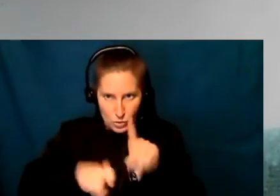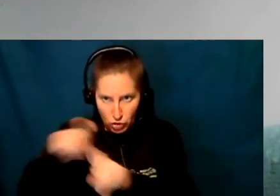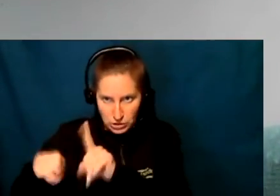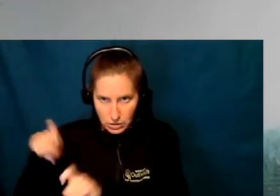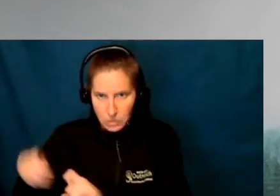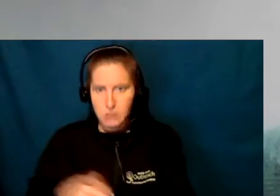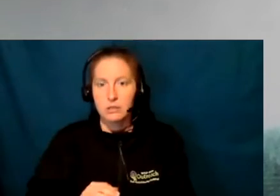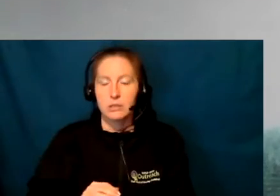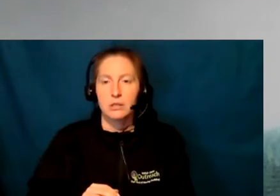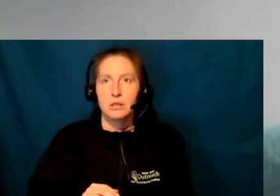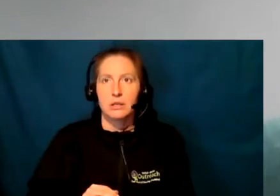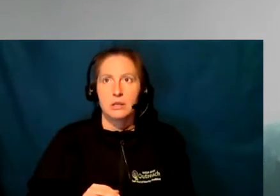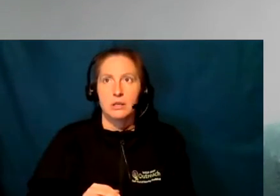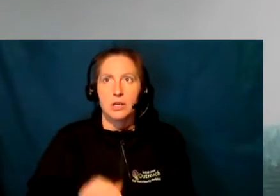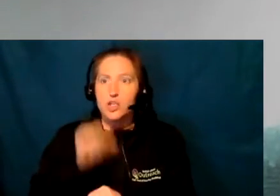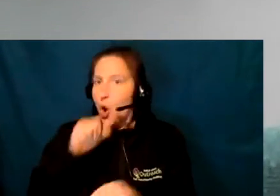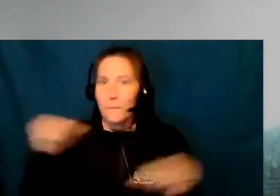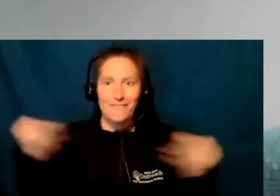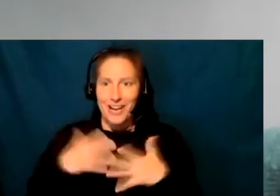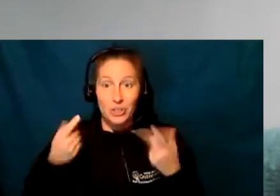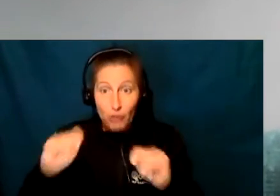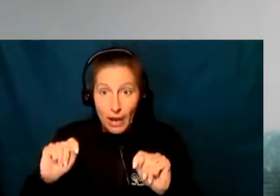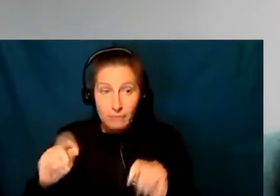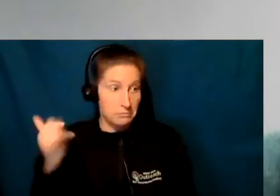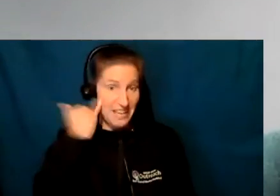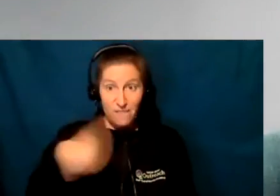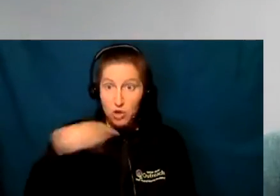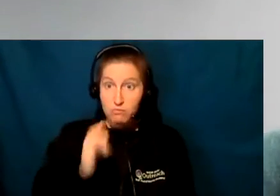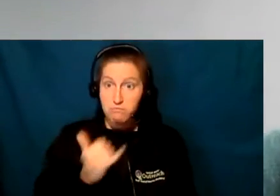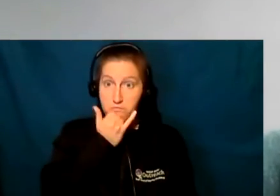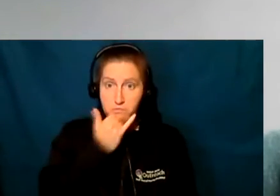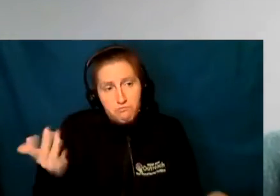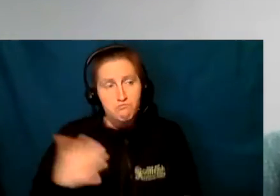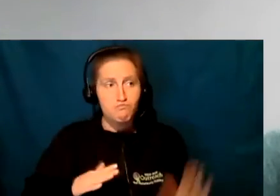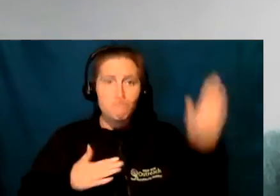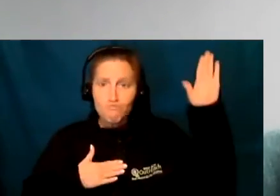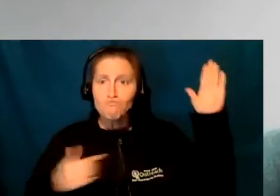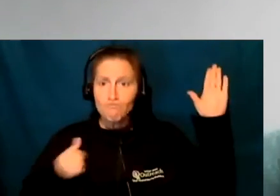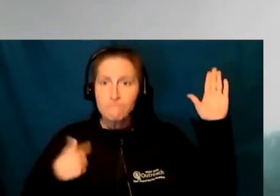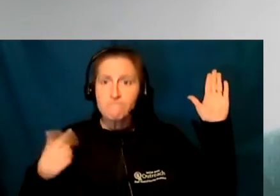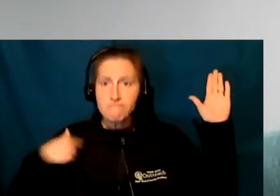don't be afraid to try if you make a mistake, own up to it. And that's how you learn.